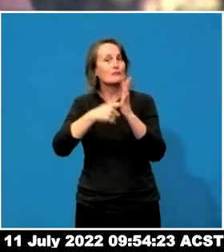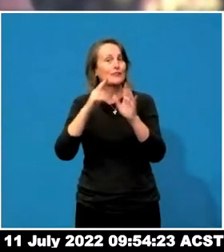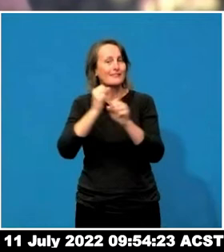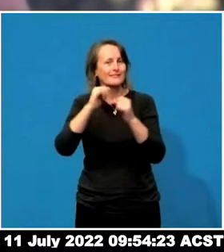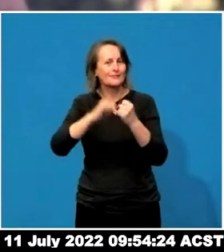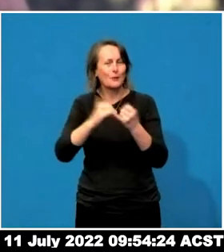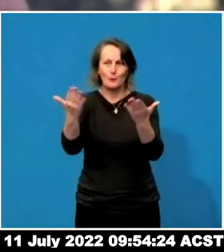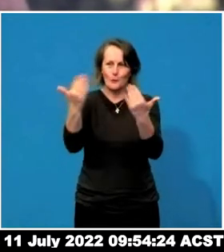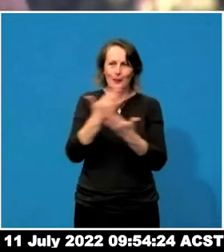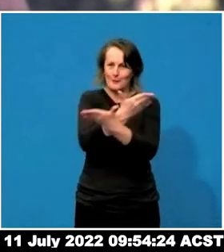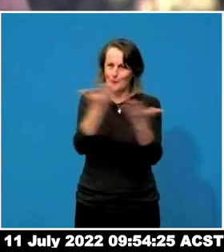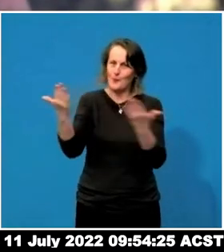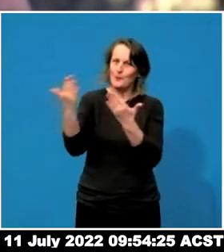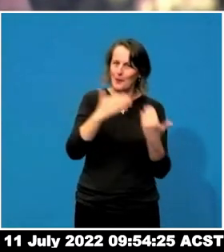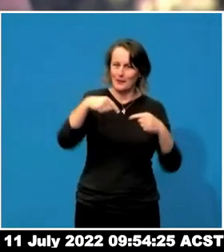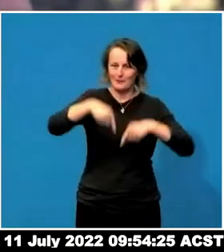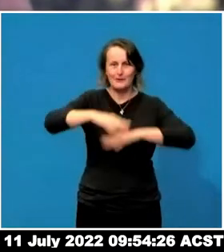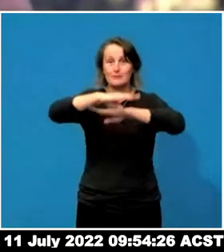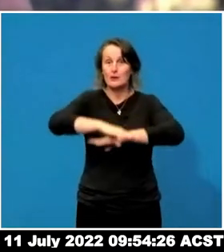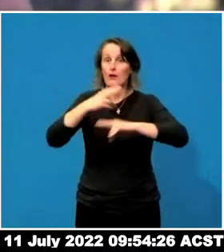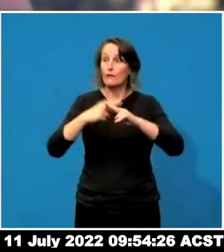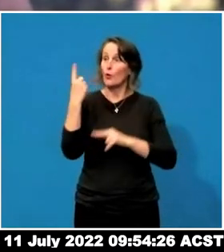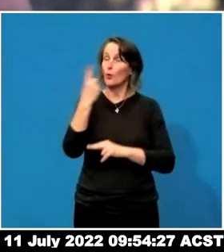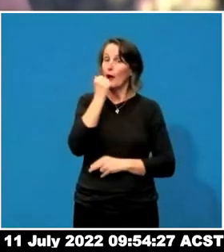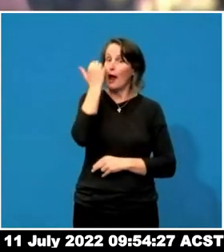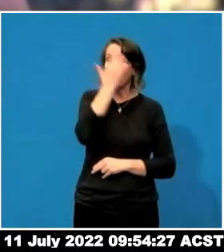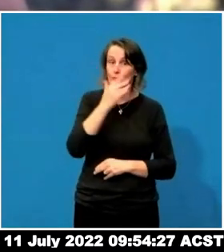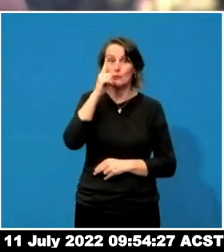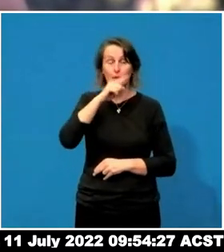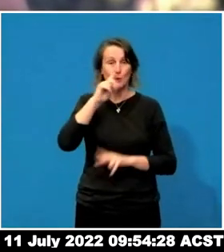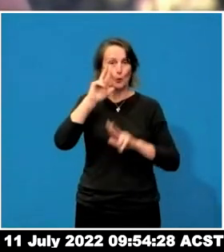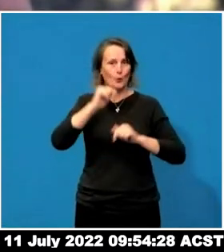Once again, on behalf of all the traditional owners of Mparntwe, we welcome you here to